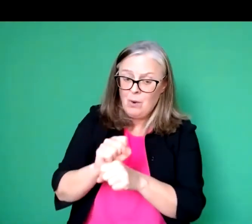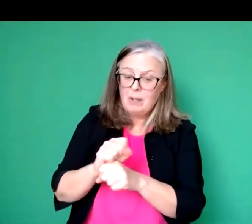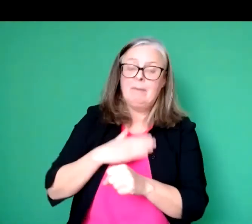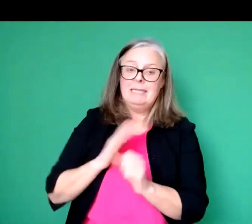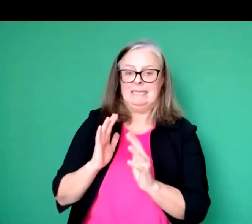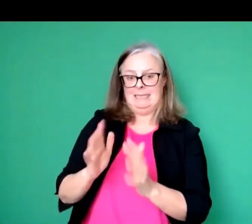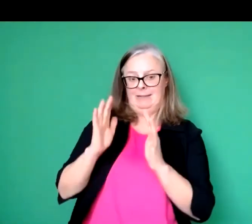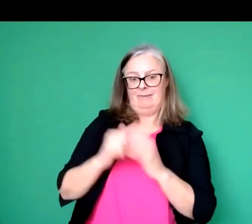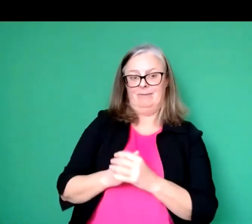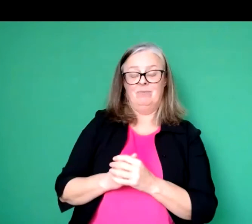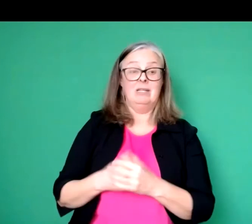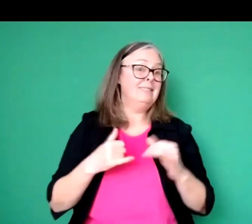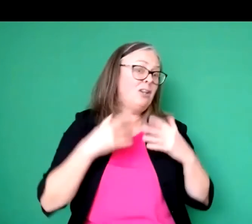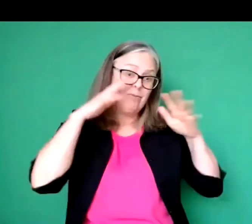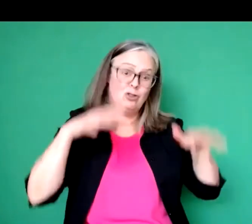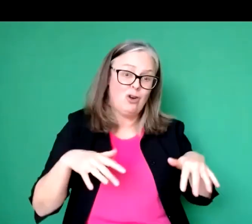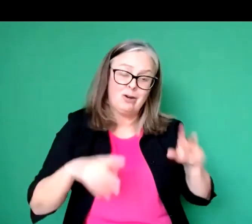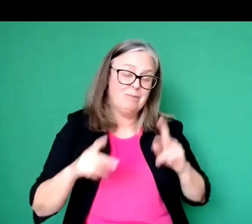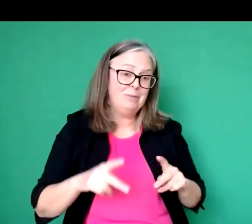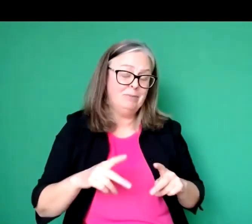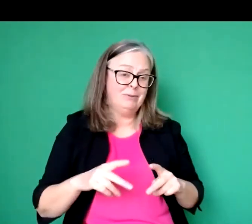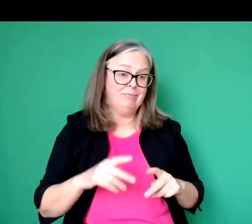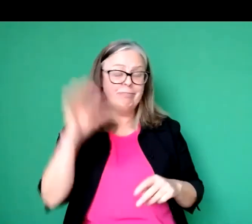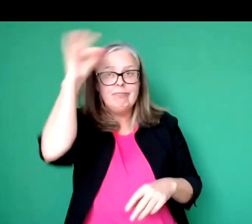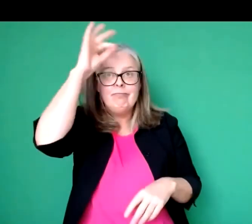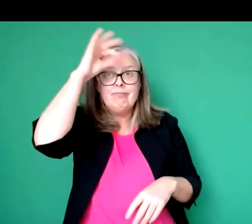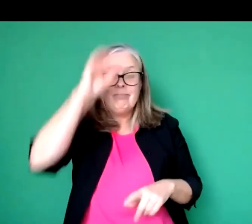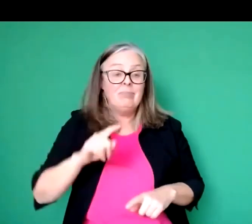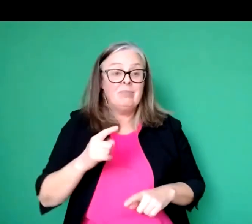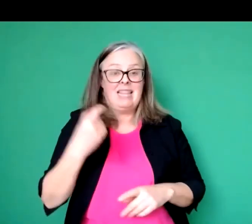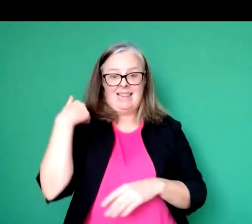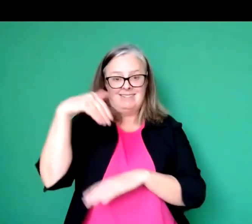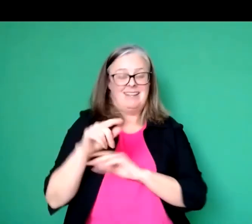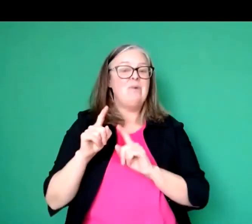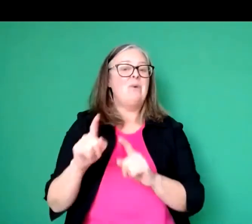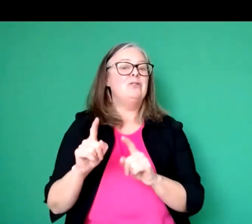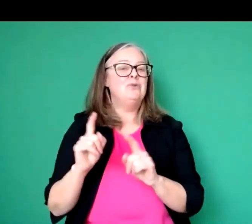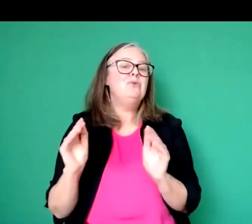how many people do not know this i was at a little fundraiser last night with people that you would